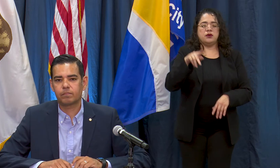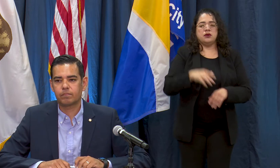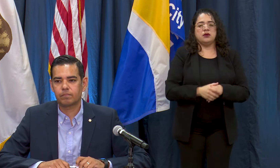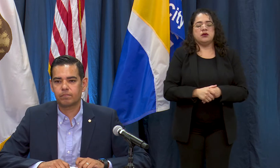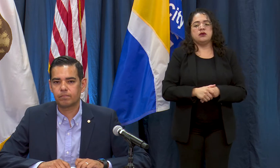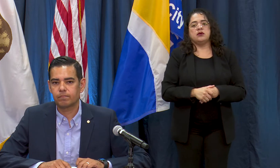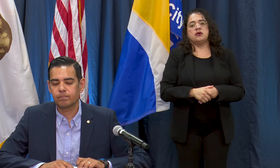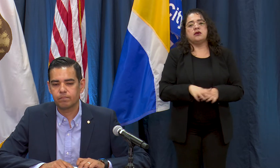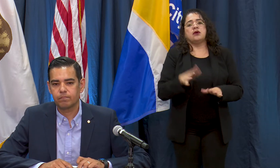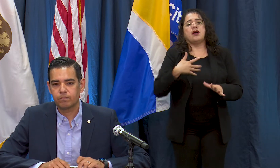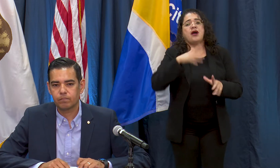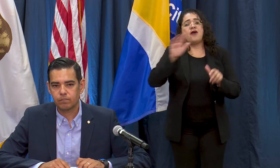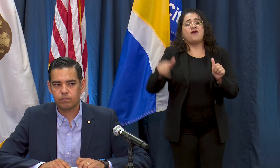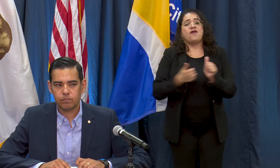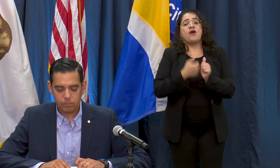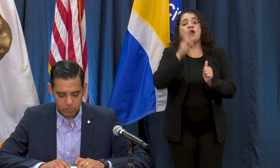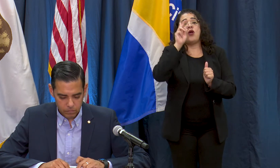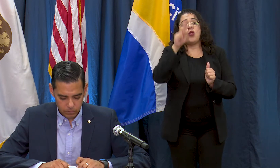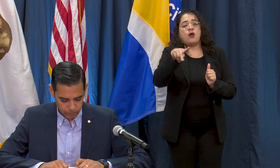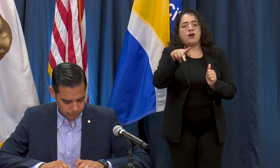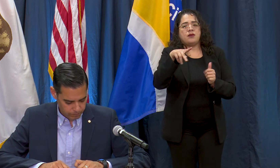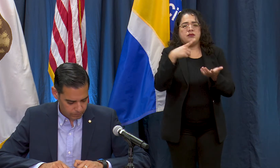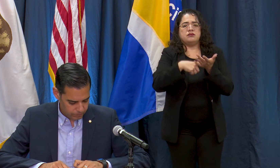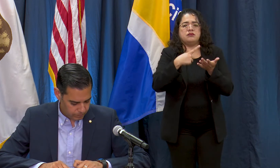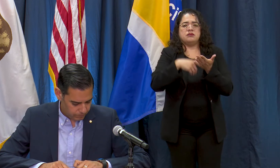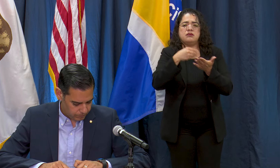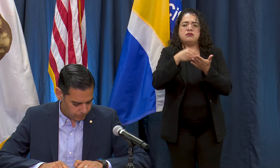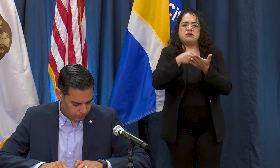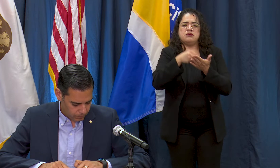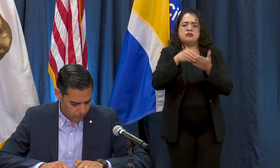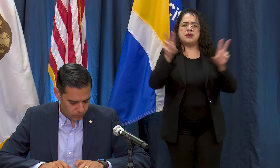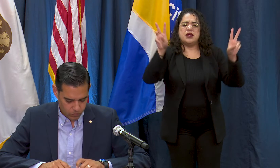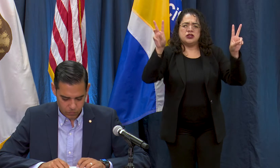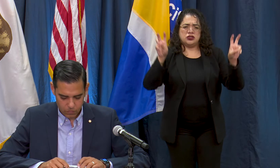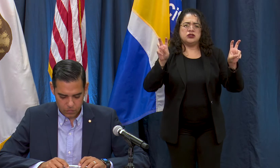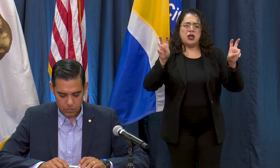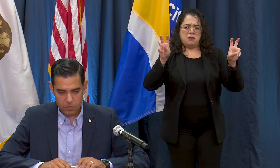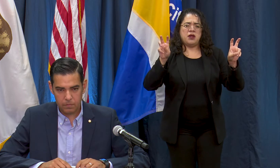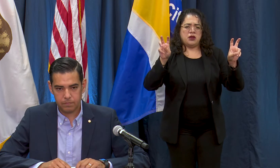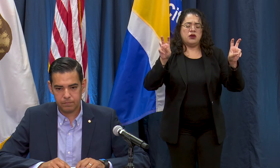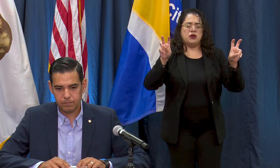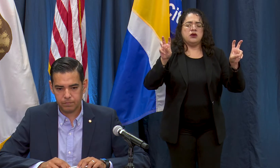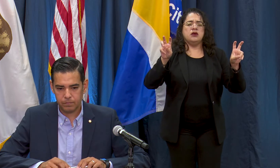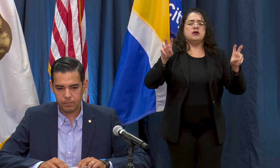follow-up on the funding topic - is there any estimate or ballpark you can give